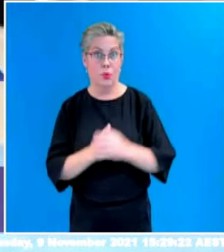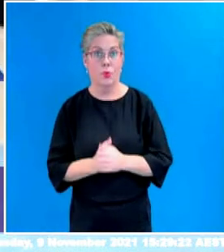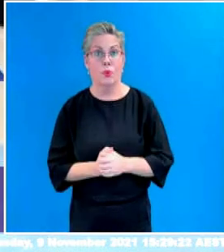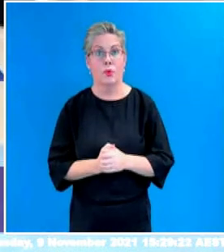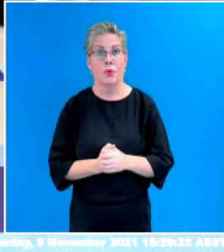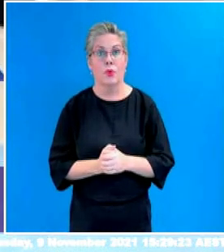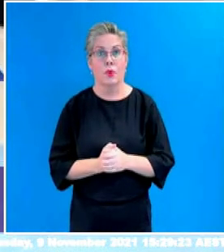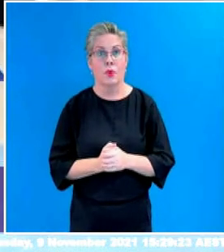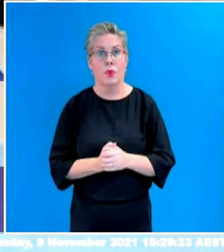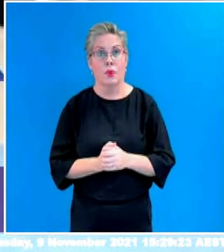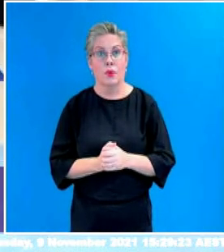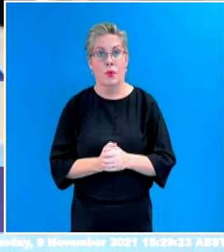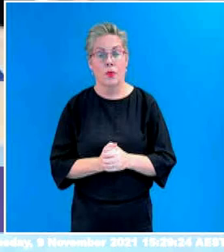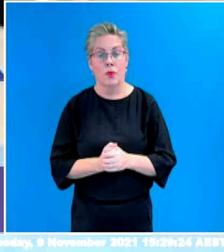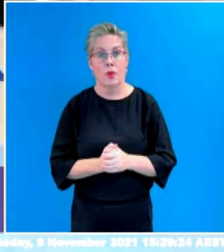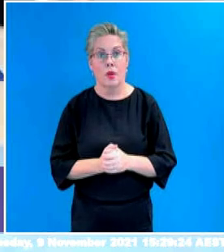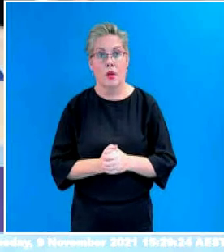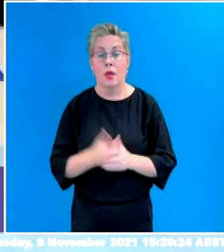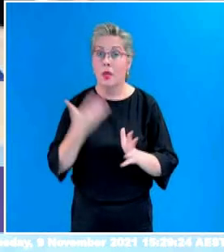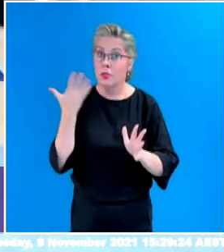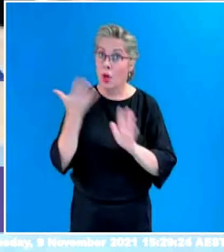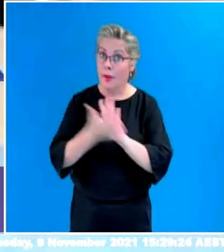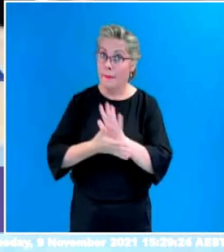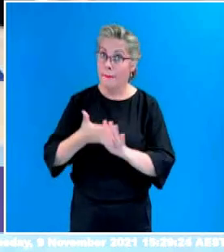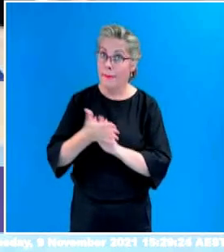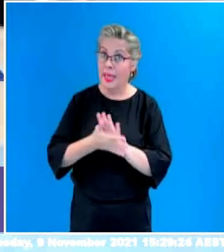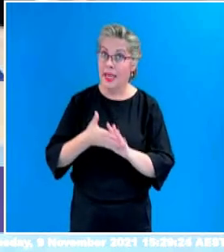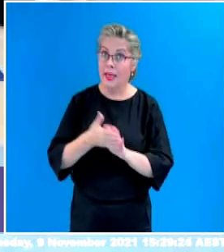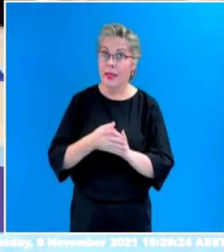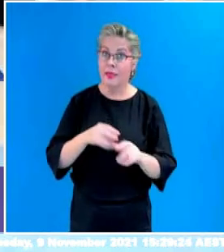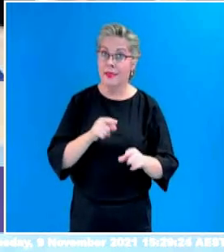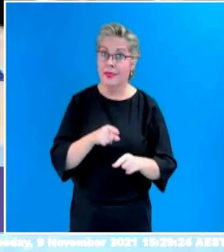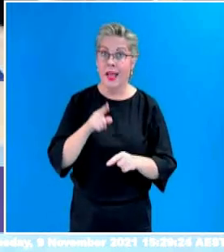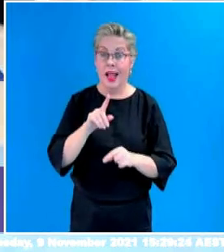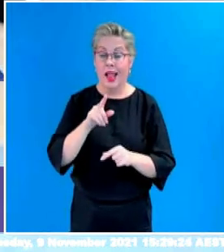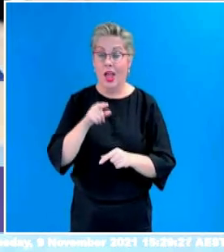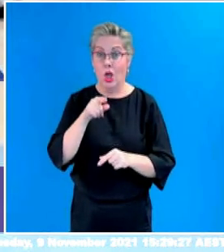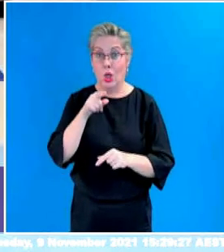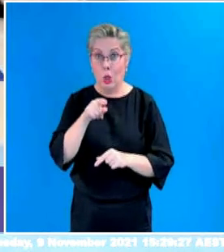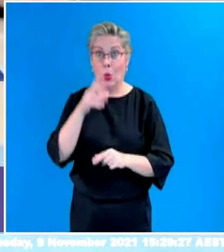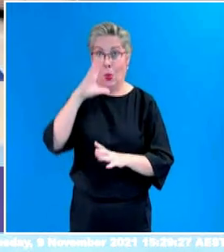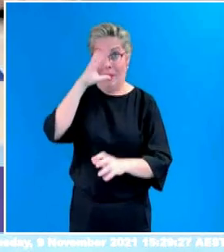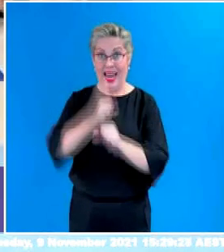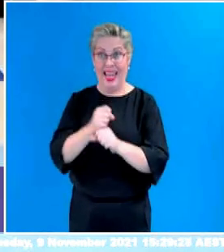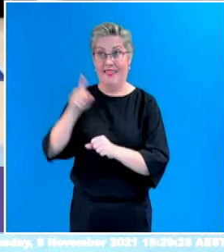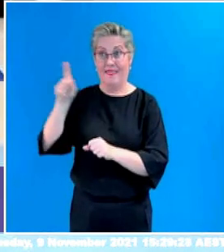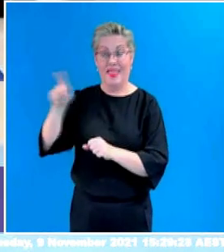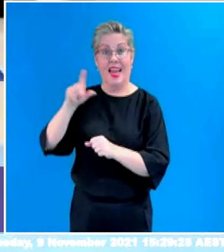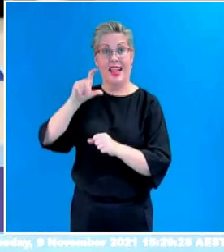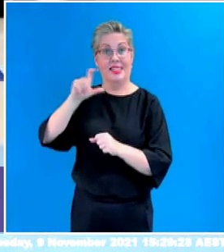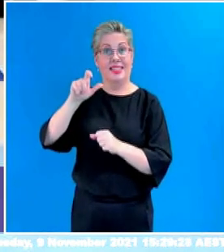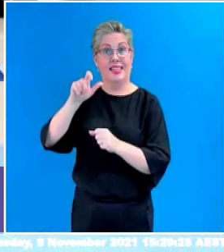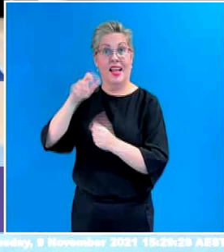interpretive, as picking up concepts of intersectional discrimination? That is correct. That is right.